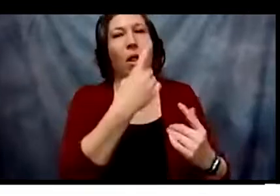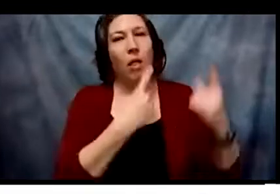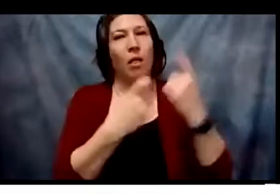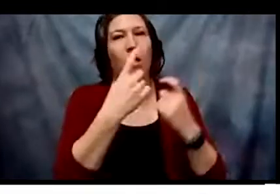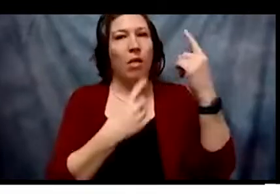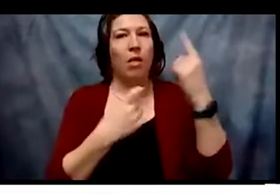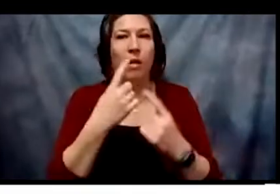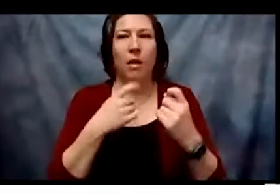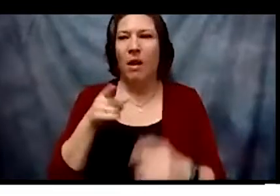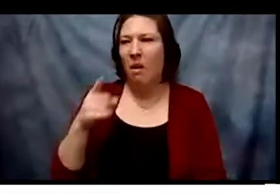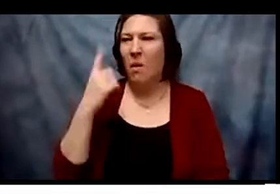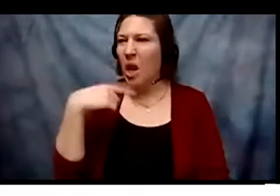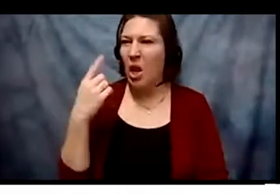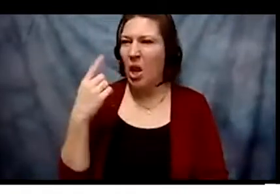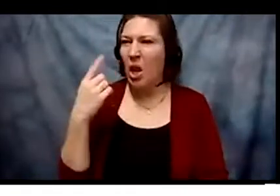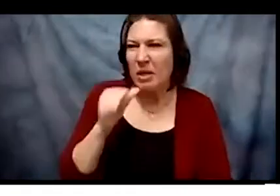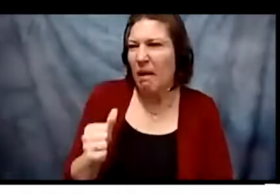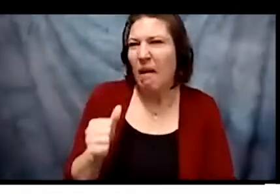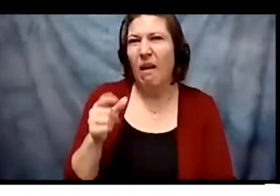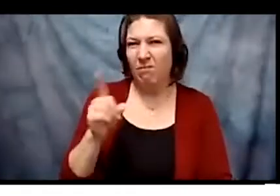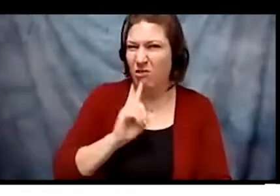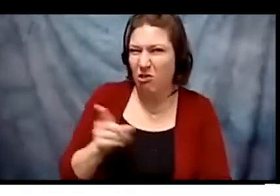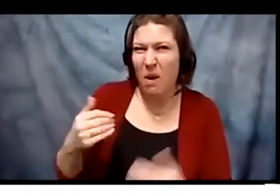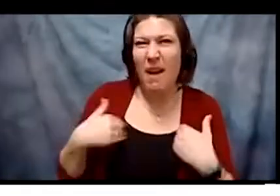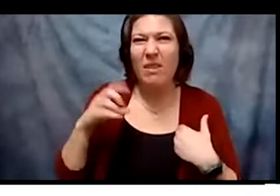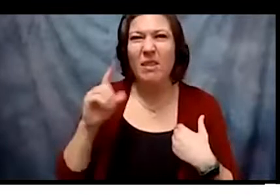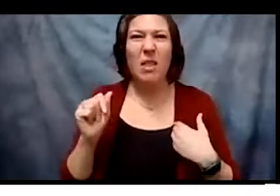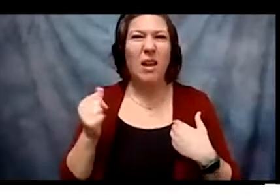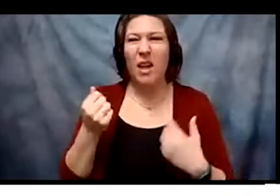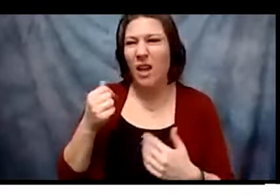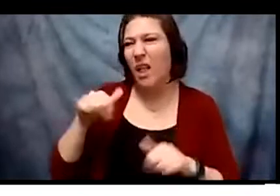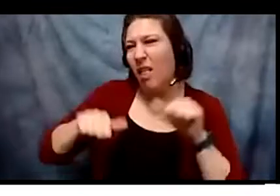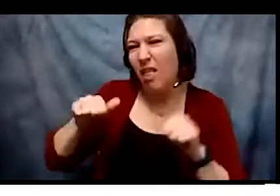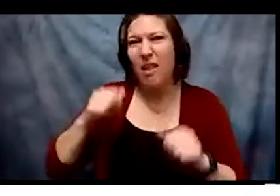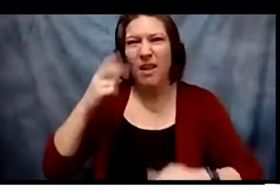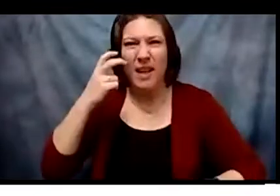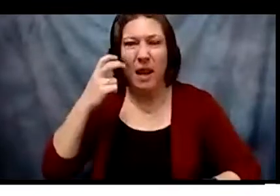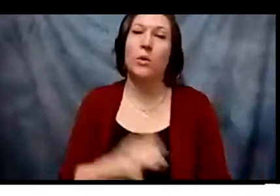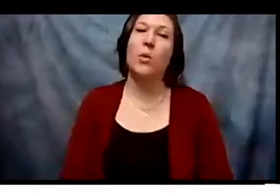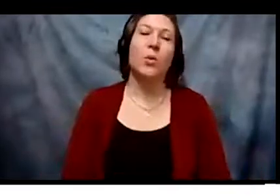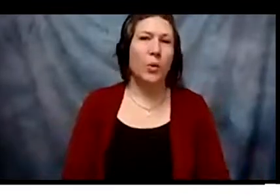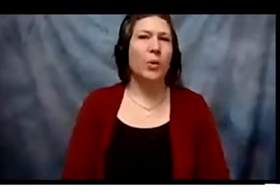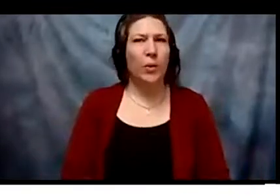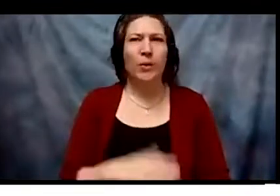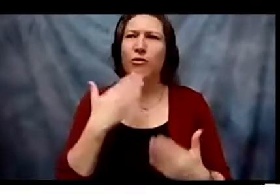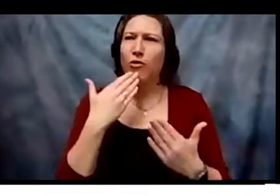you don't look disabled. Are you sure? Lots of really, really additional great comments there.